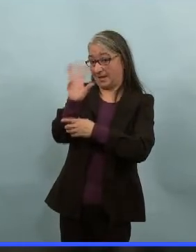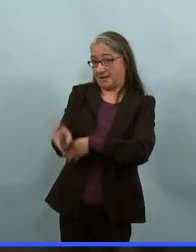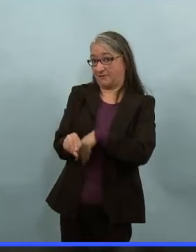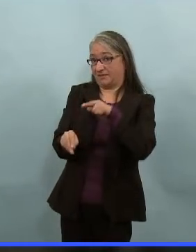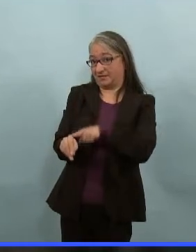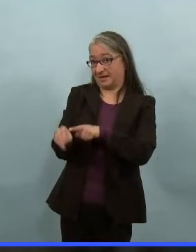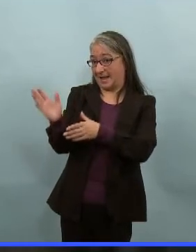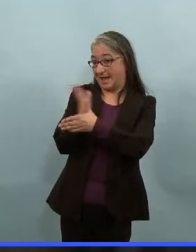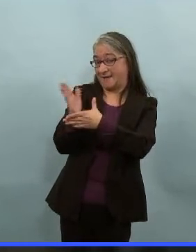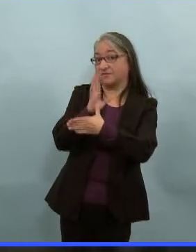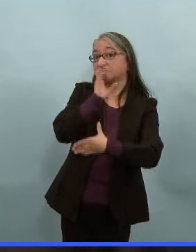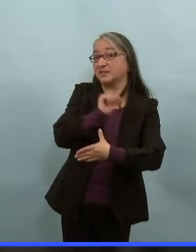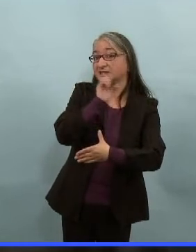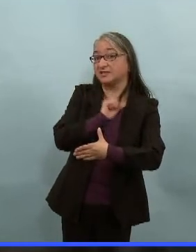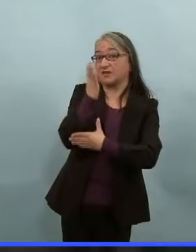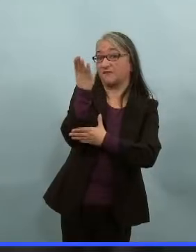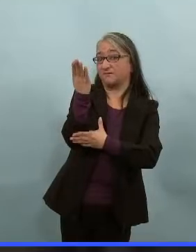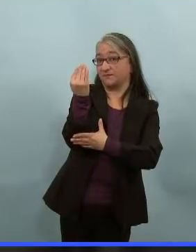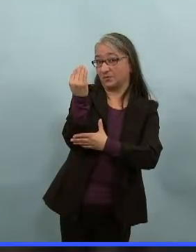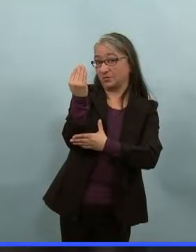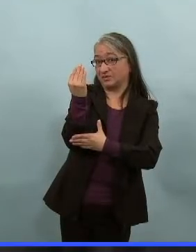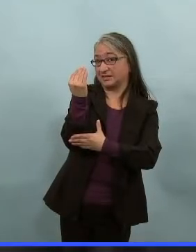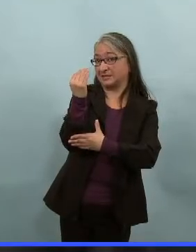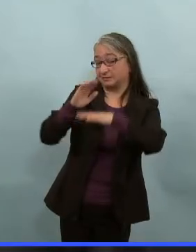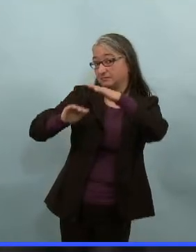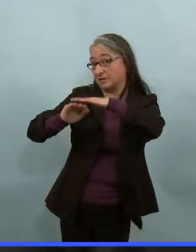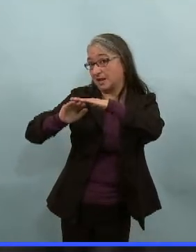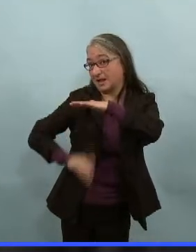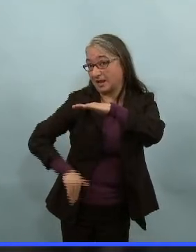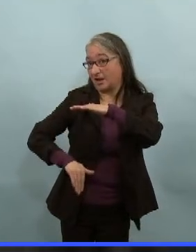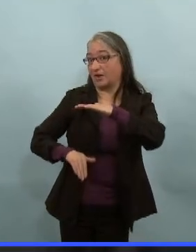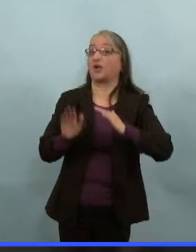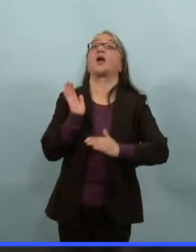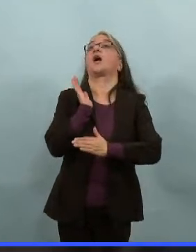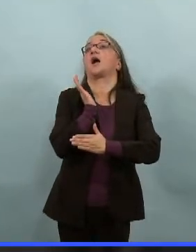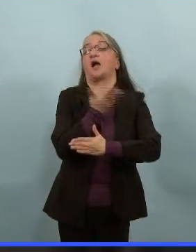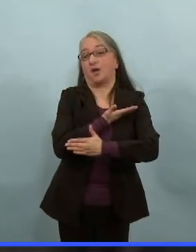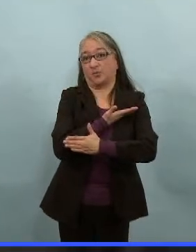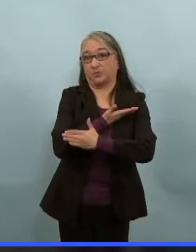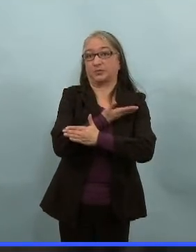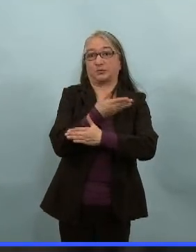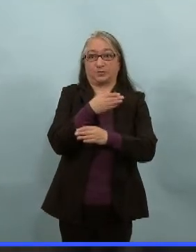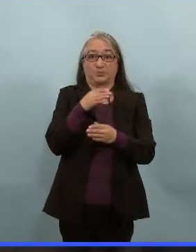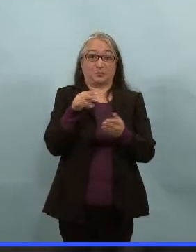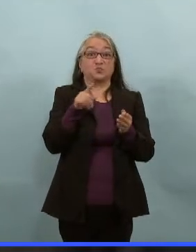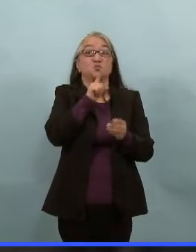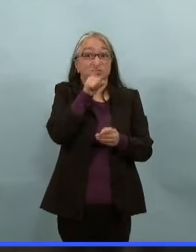waves they had a lot more infection that got distributed amongst the entire population compared